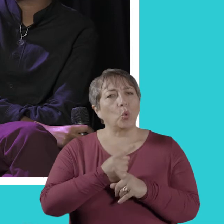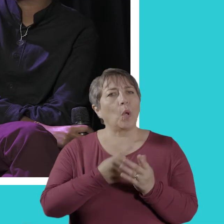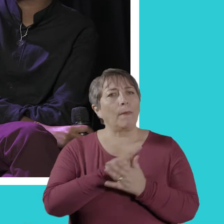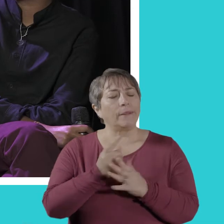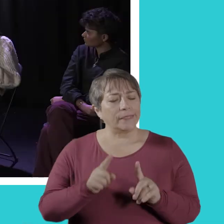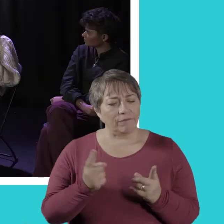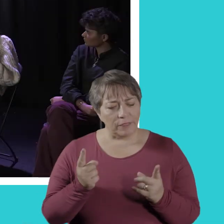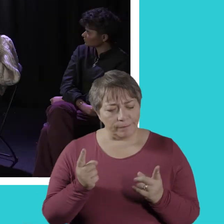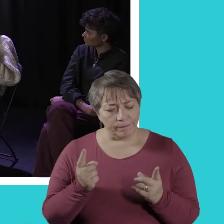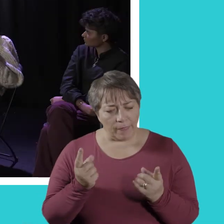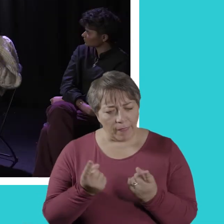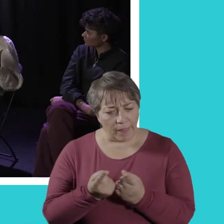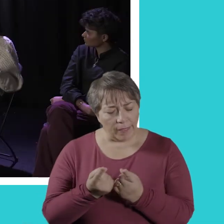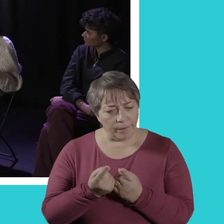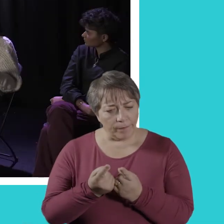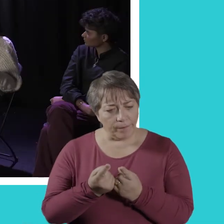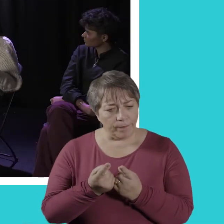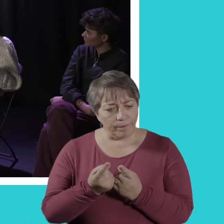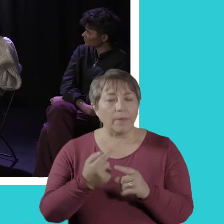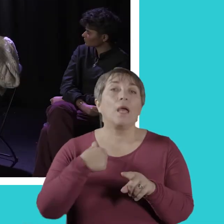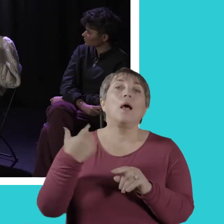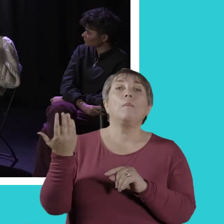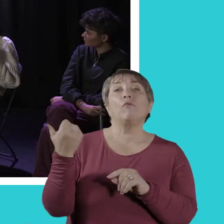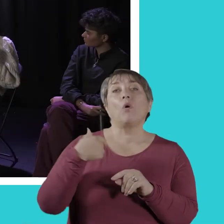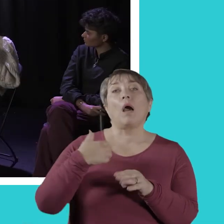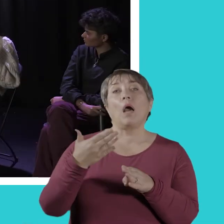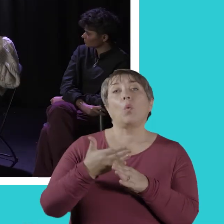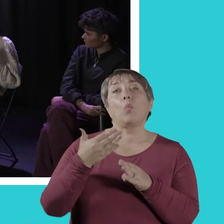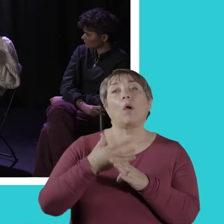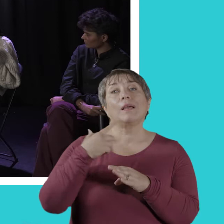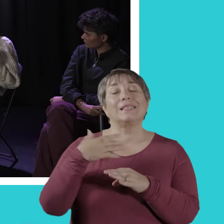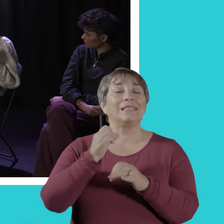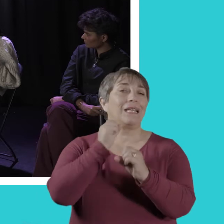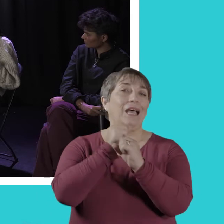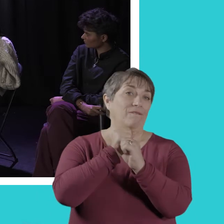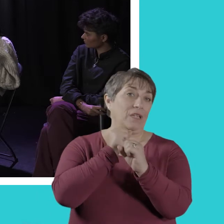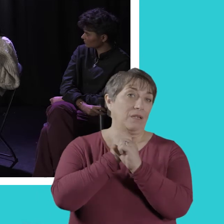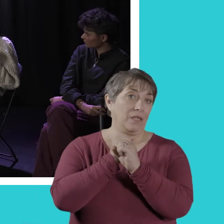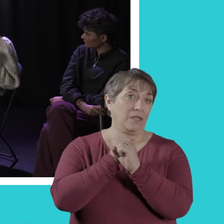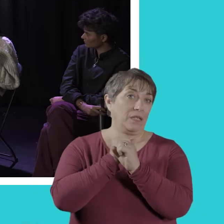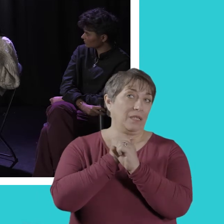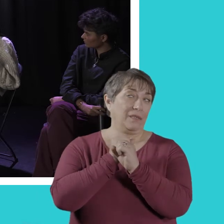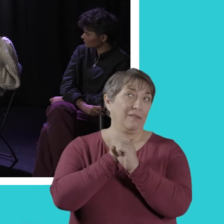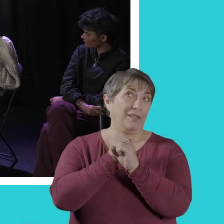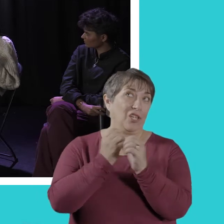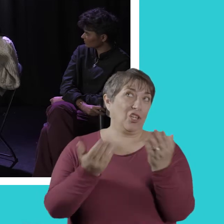been talking about. I used to work in advertising which was not particularly tolerant or inclusive